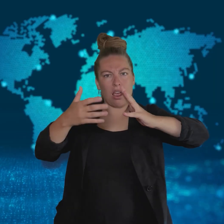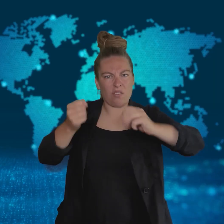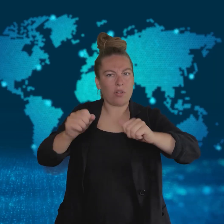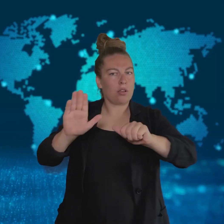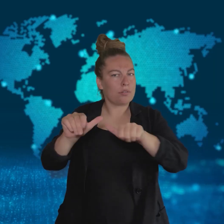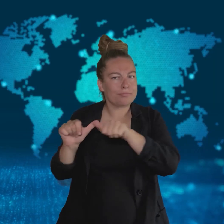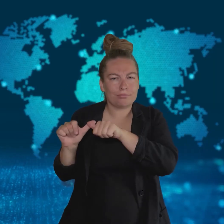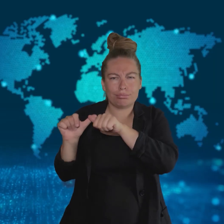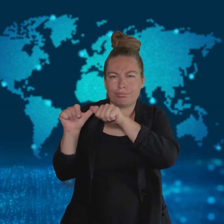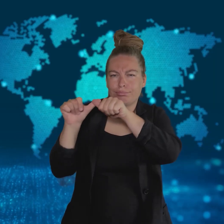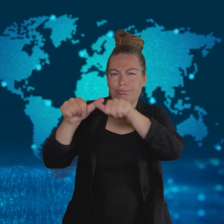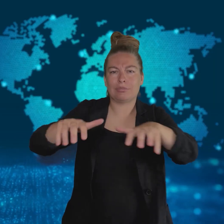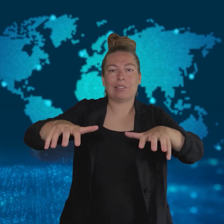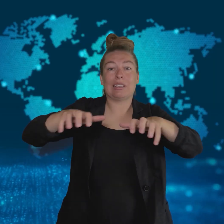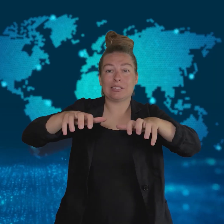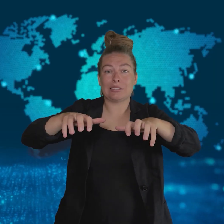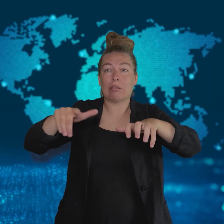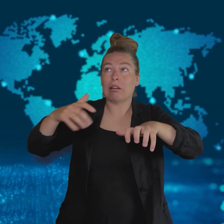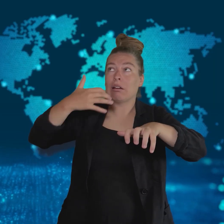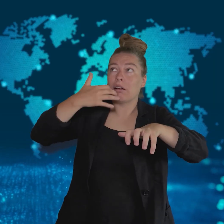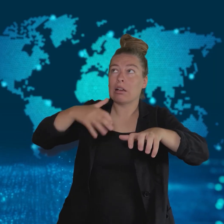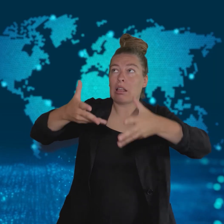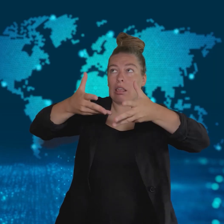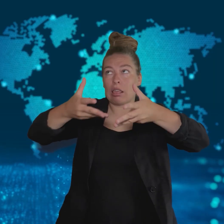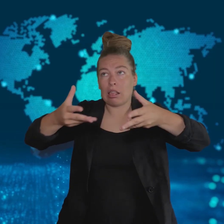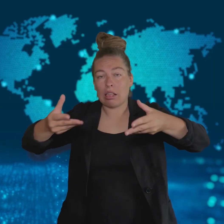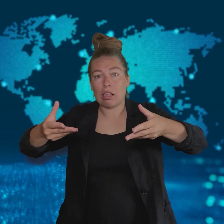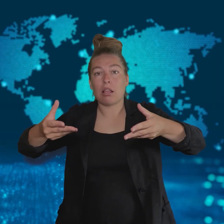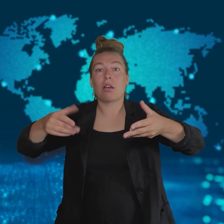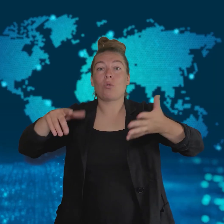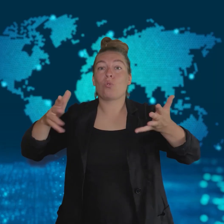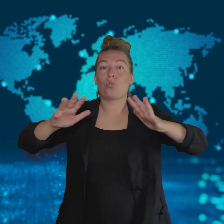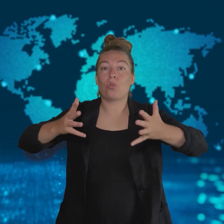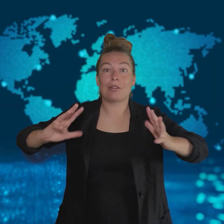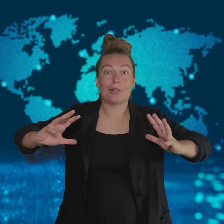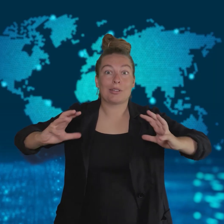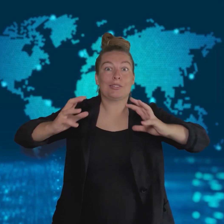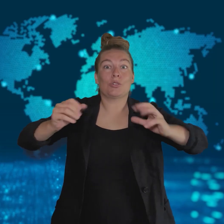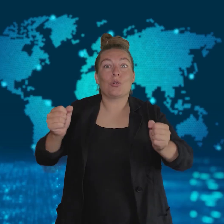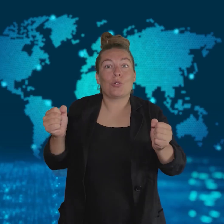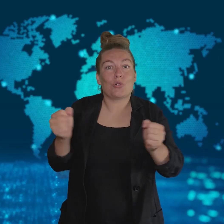Others in the area have been receding.